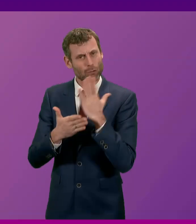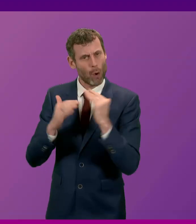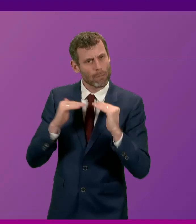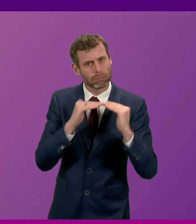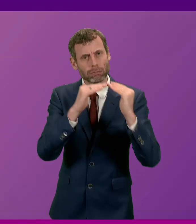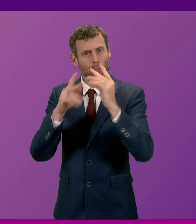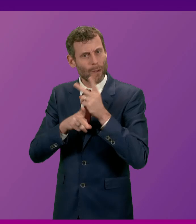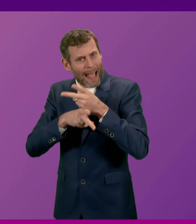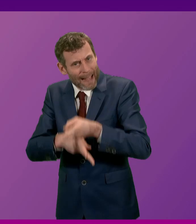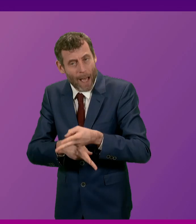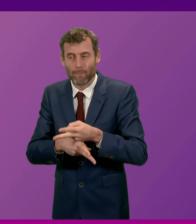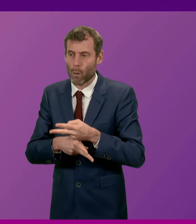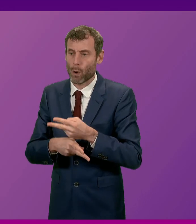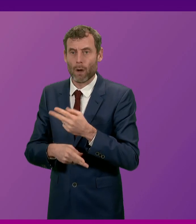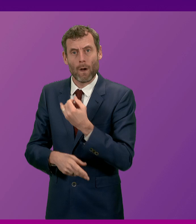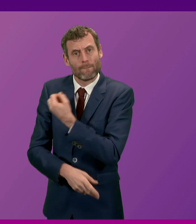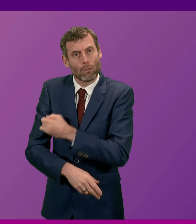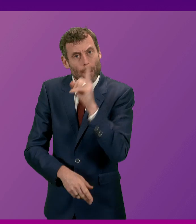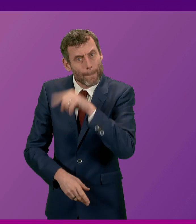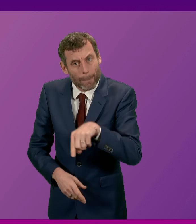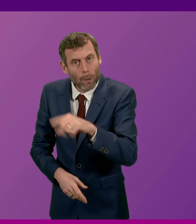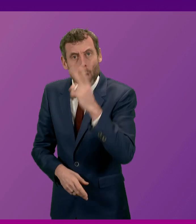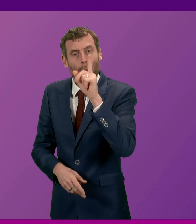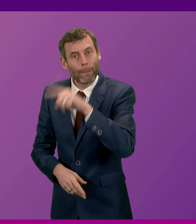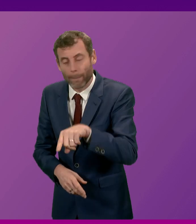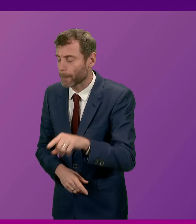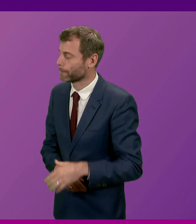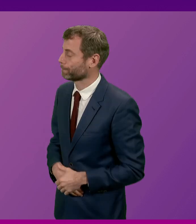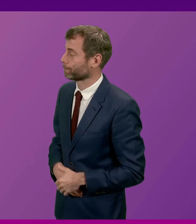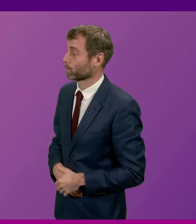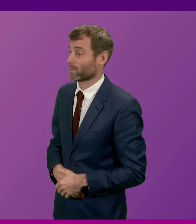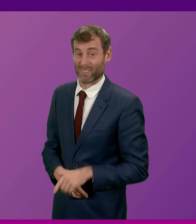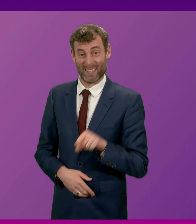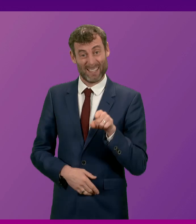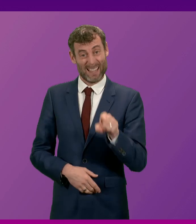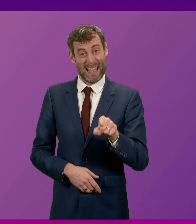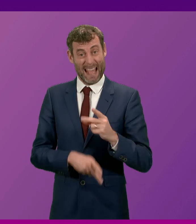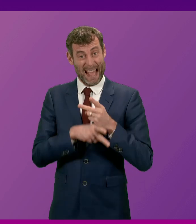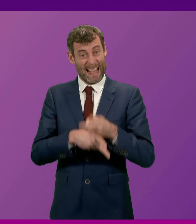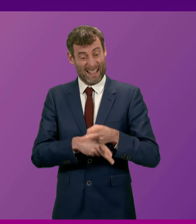The reality is that care users told the Health, Social Care and Sport Committee that they feel used by the Government because the national